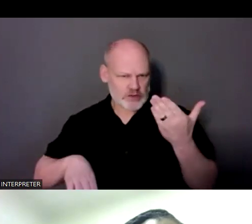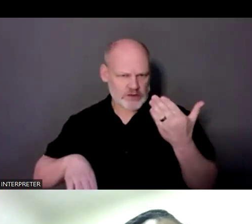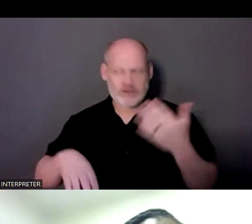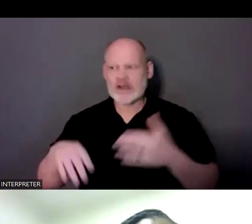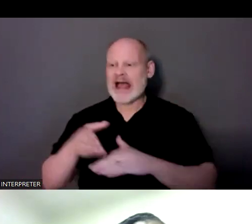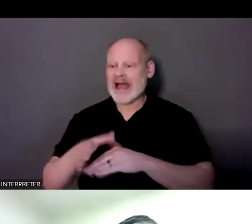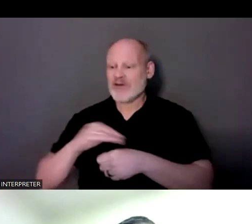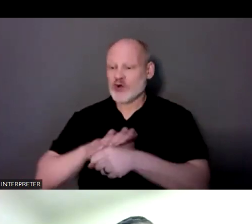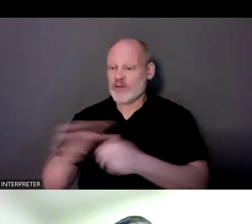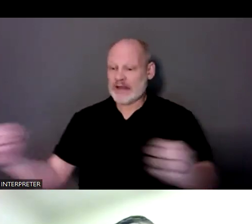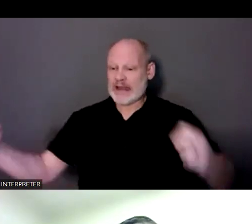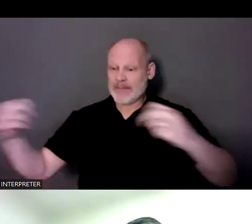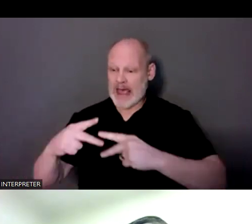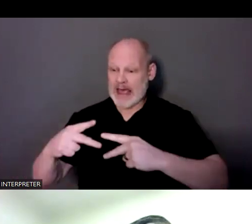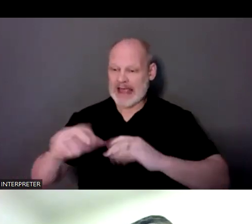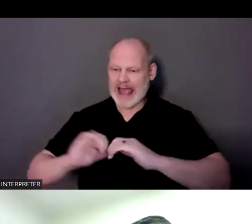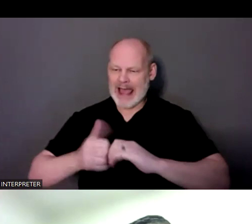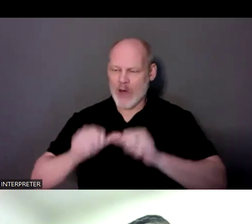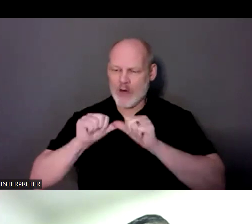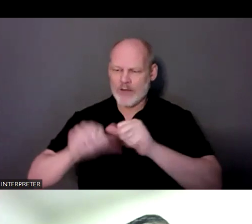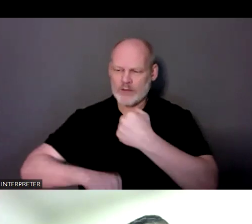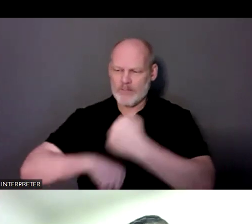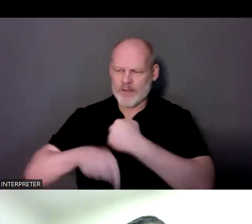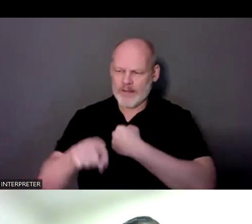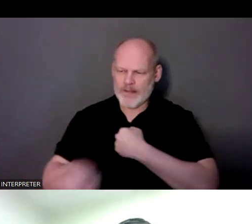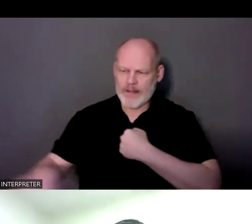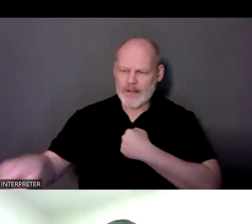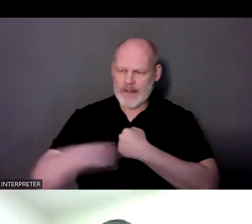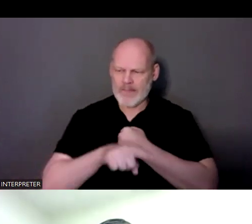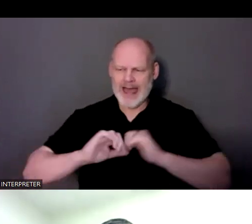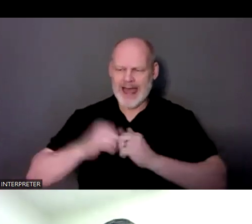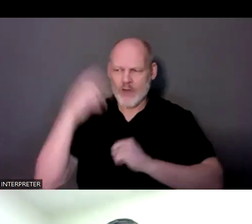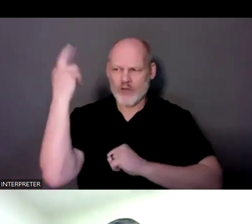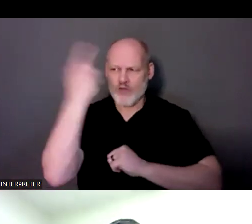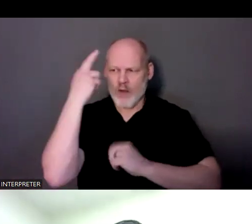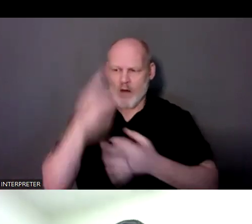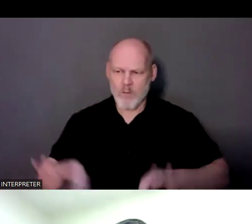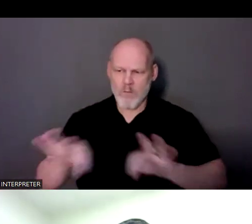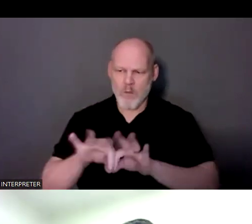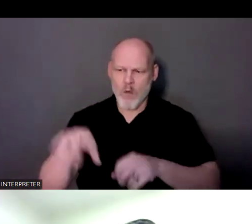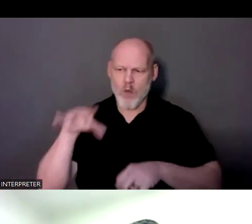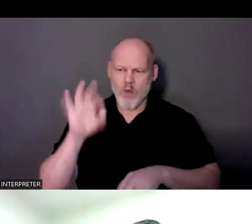can continue to support them, realize the reality of the impact of the pandemic and how